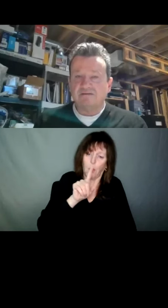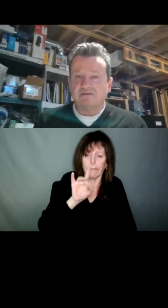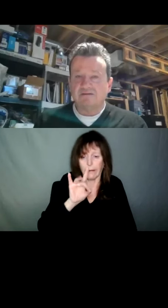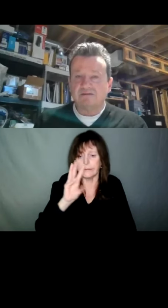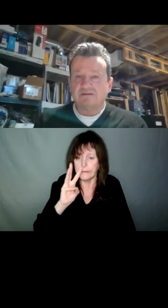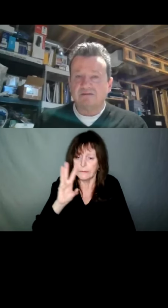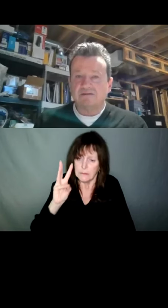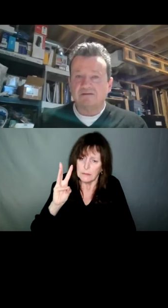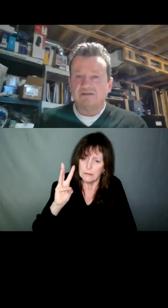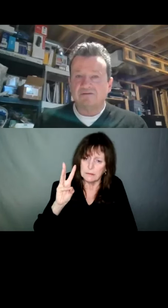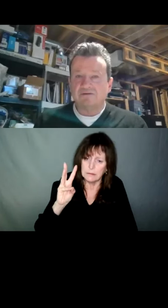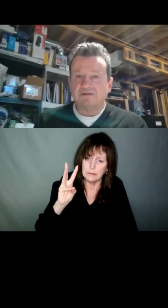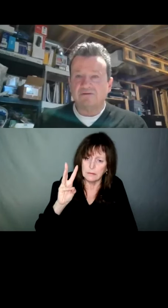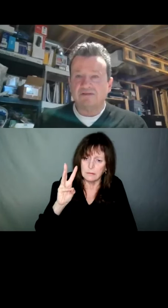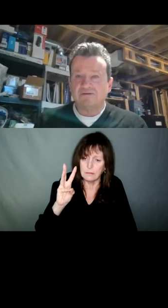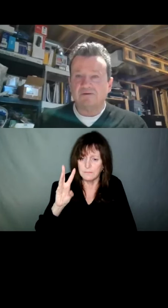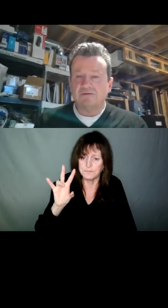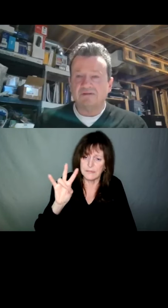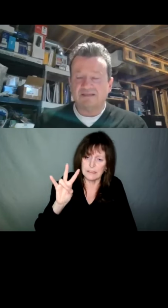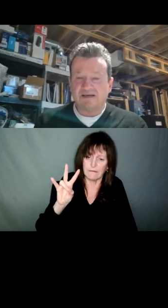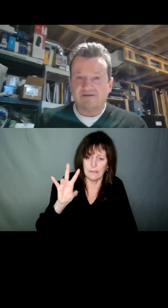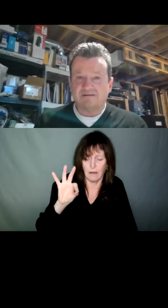There is a TTY number